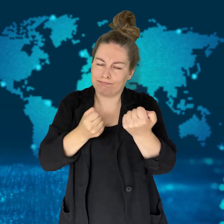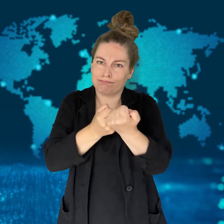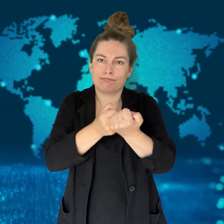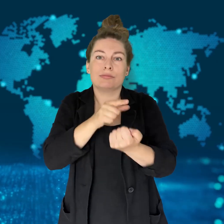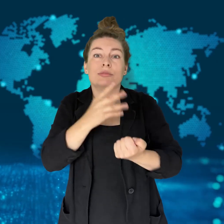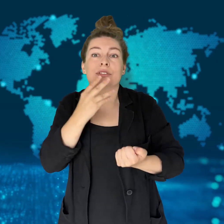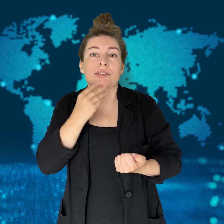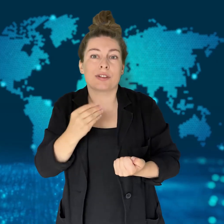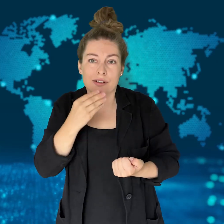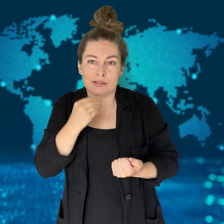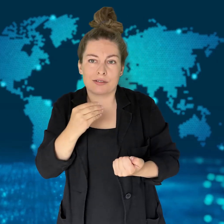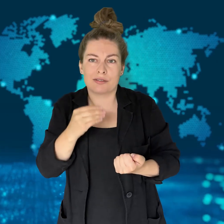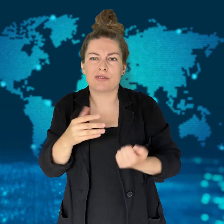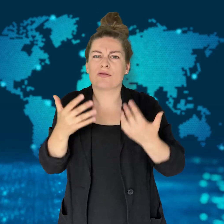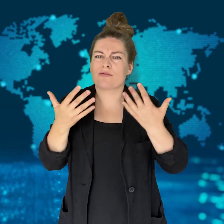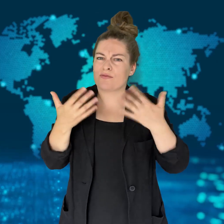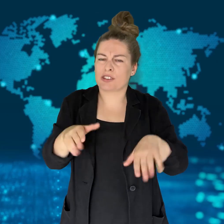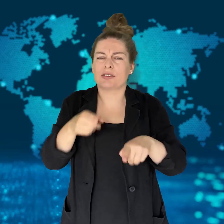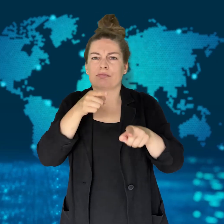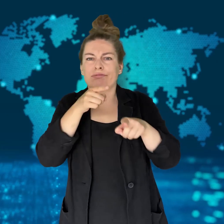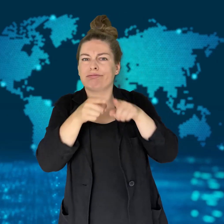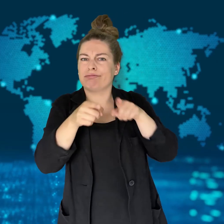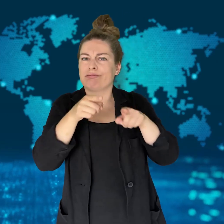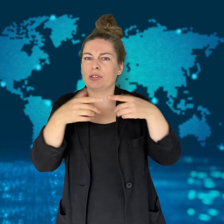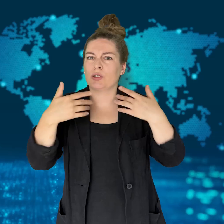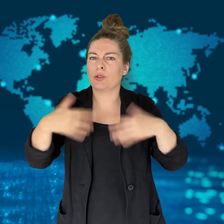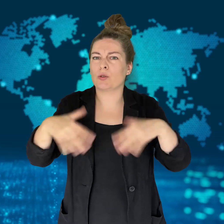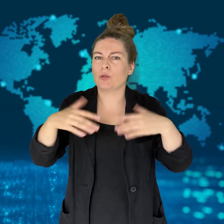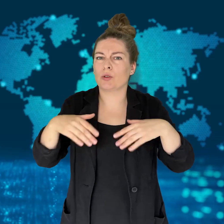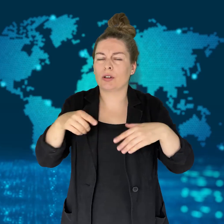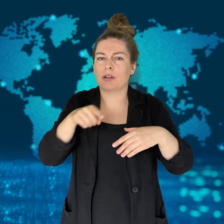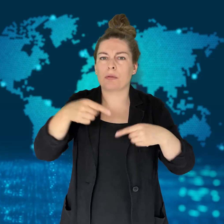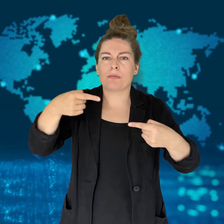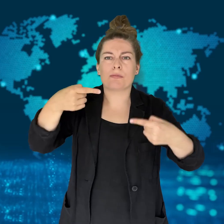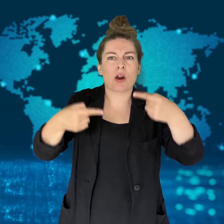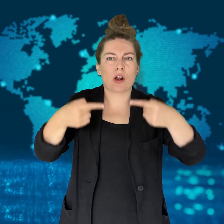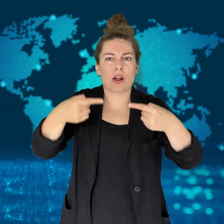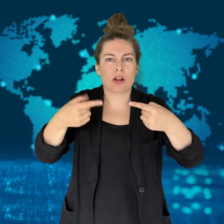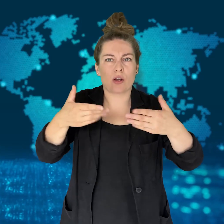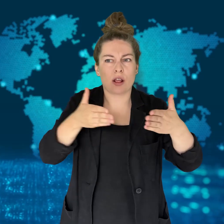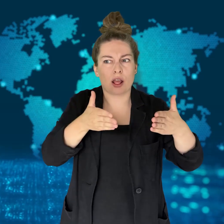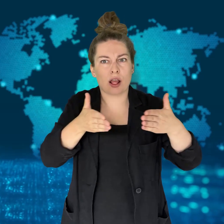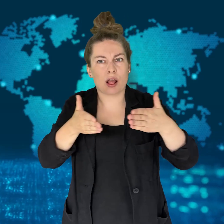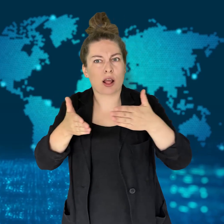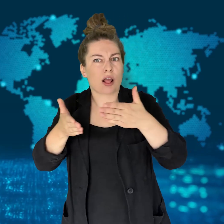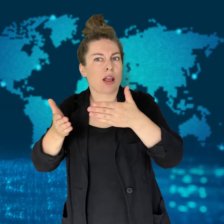going too far to the right politically.